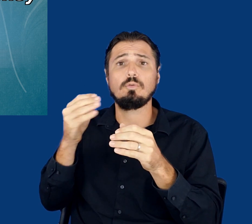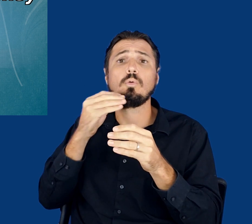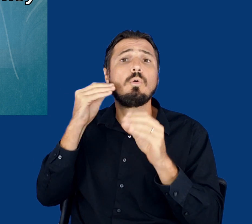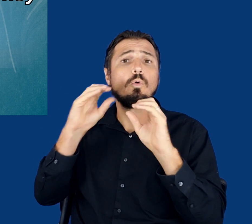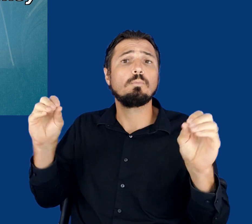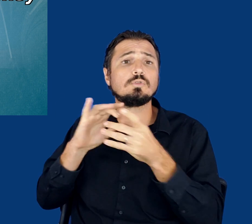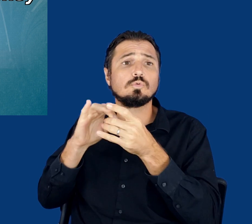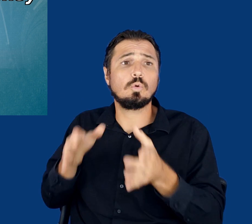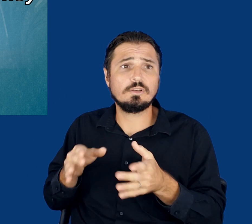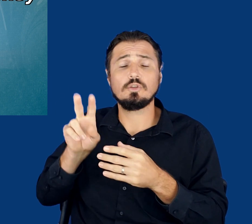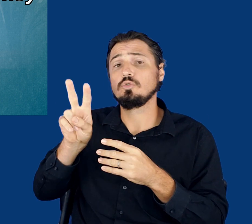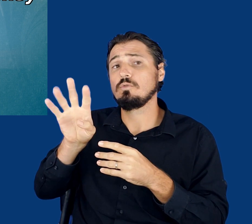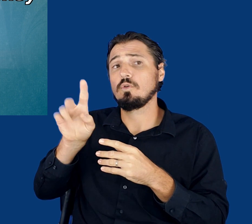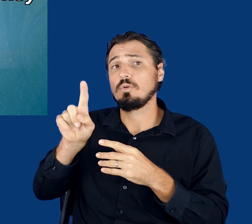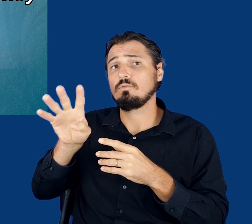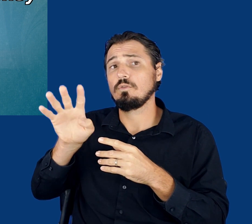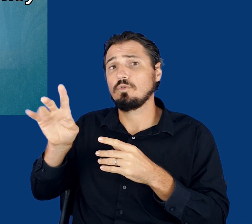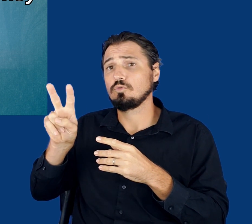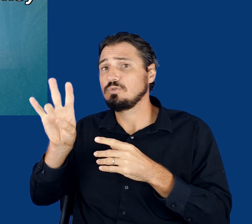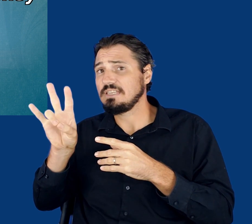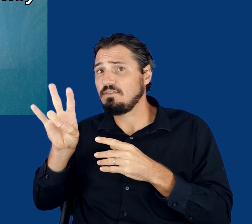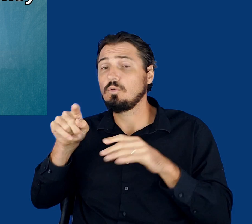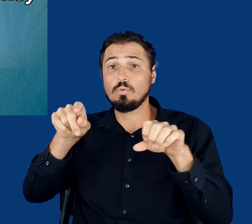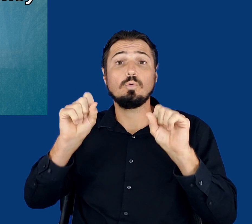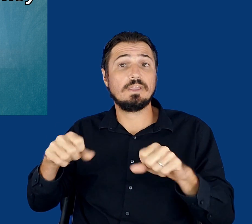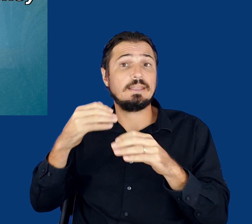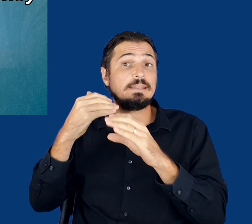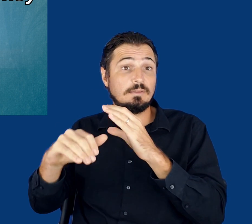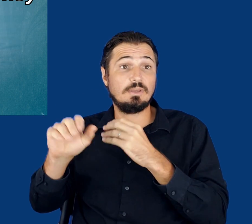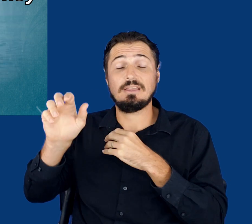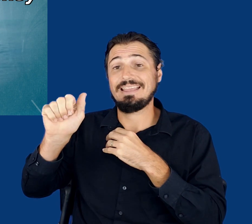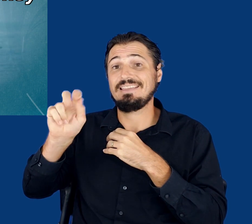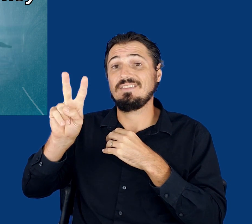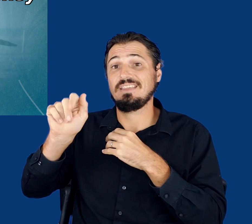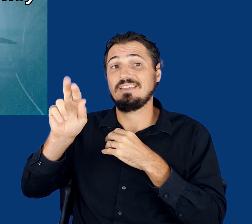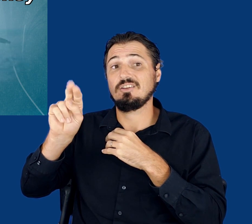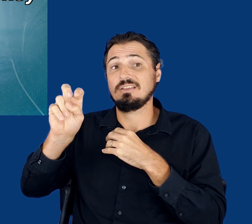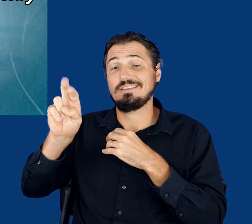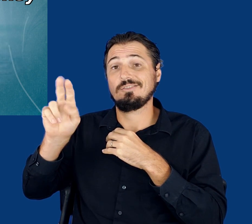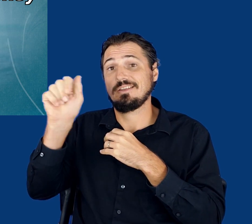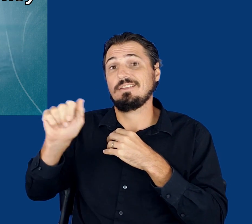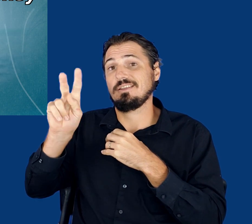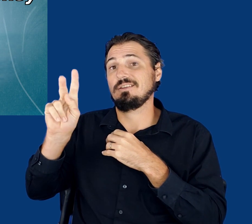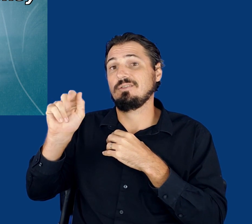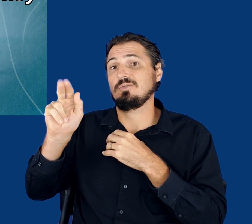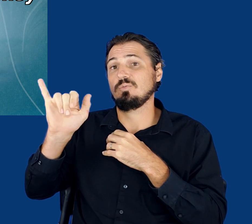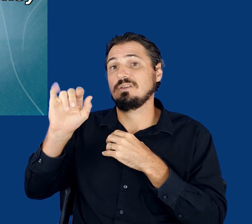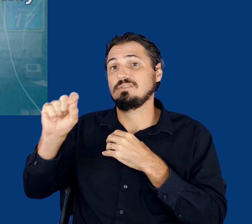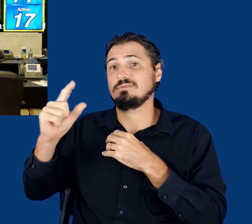241-4427 or email avarner@kauai.gov